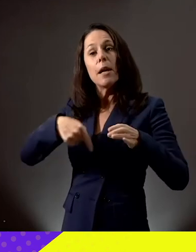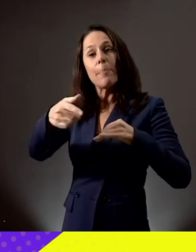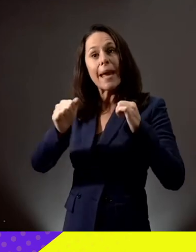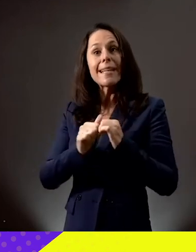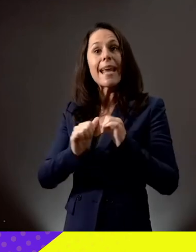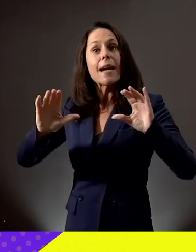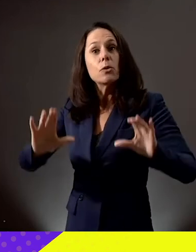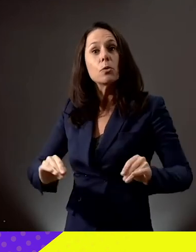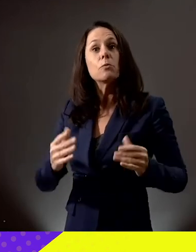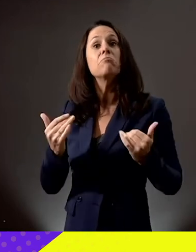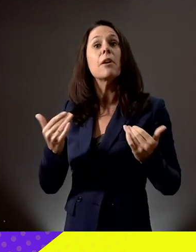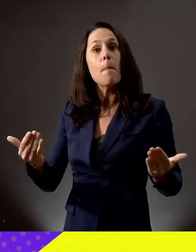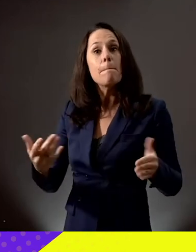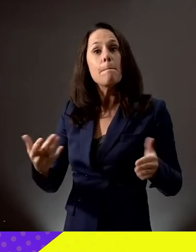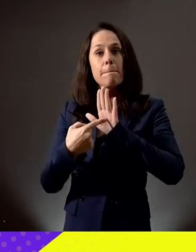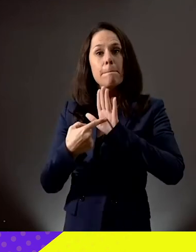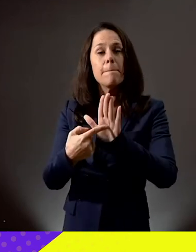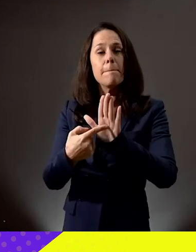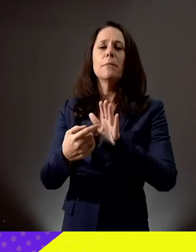the power of diversity in the Netherlands.